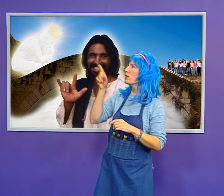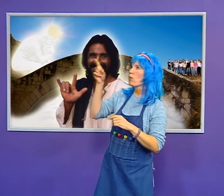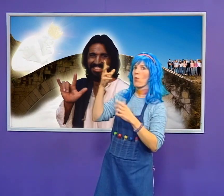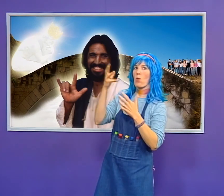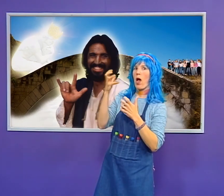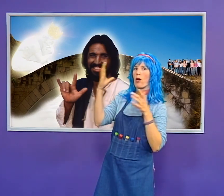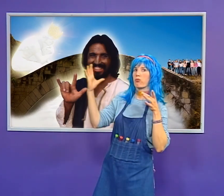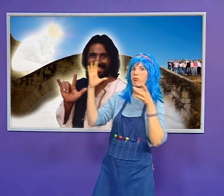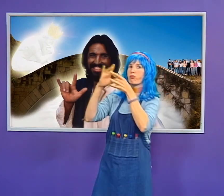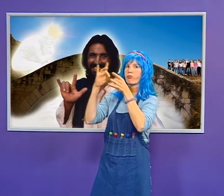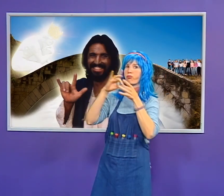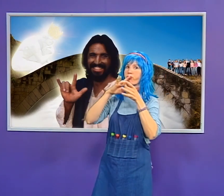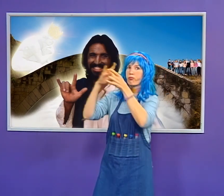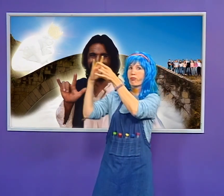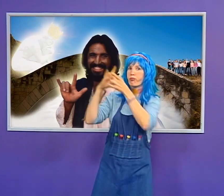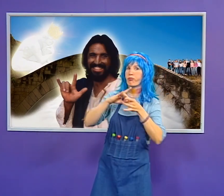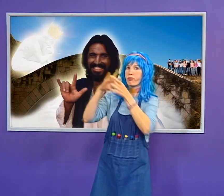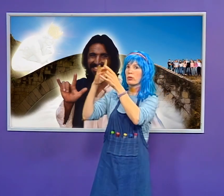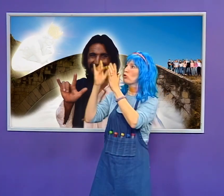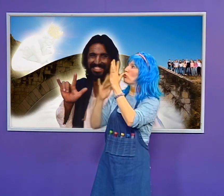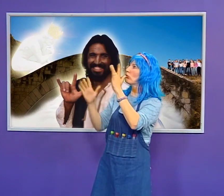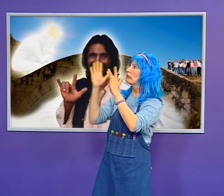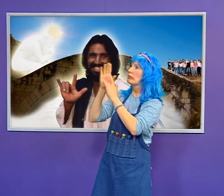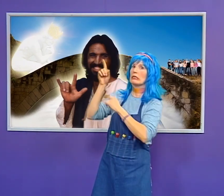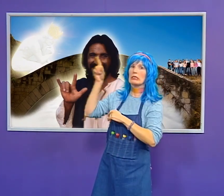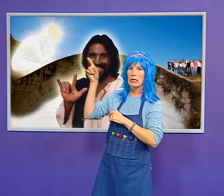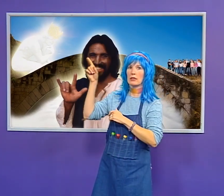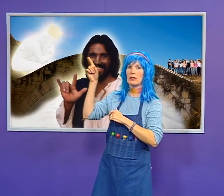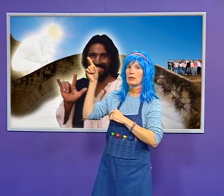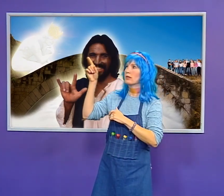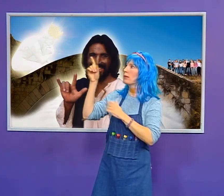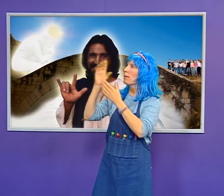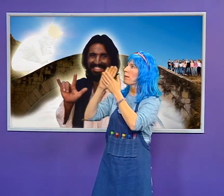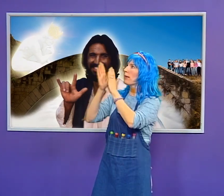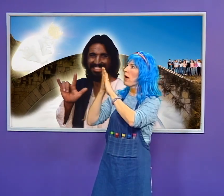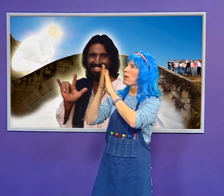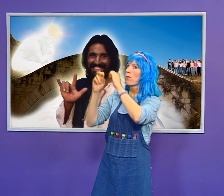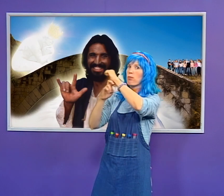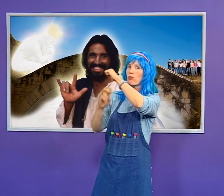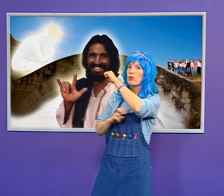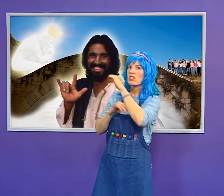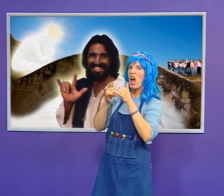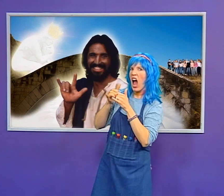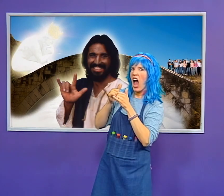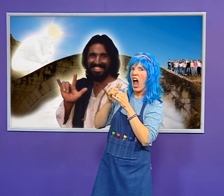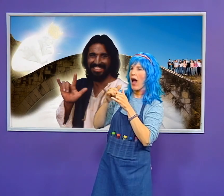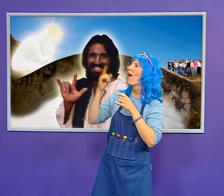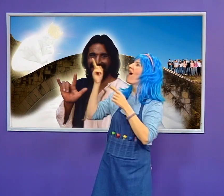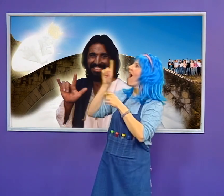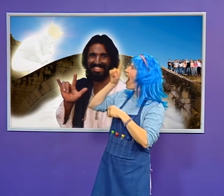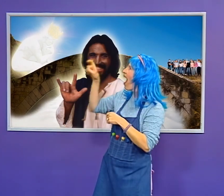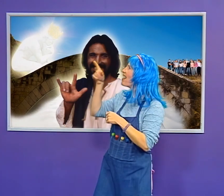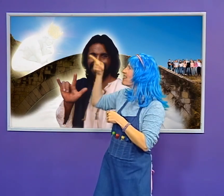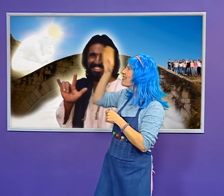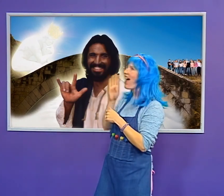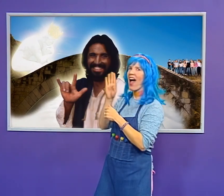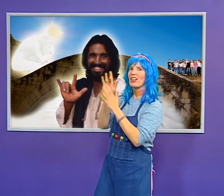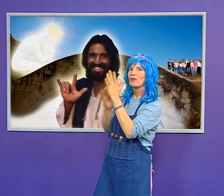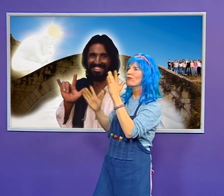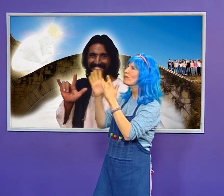IS THAT GOD WANTS A RELATIONSHIP WITH US. JESUS BECAME THE BRIDGE. WE CAN ASK GOD, THROUGH JESUS